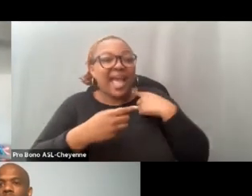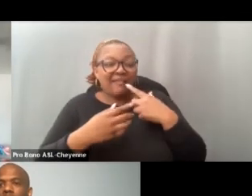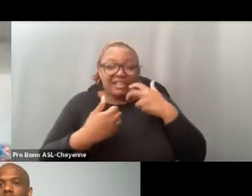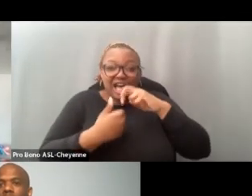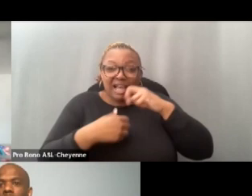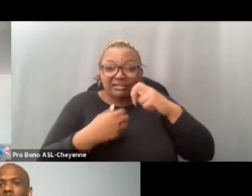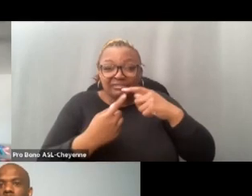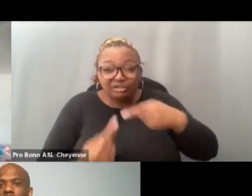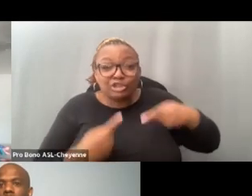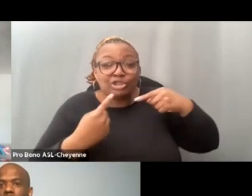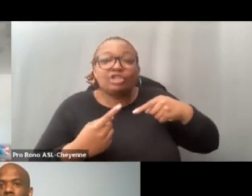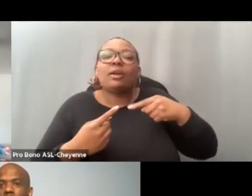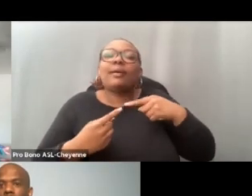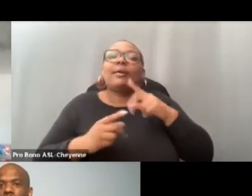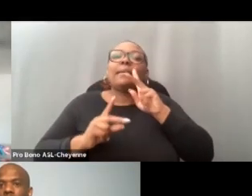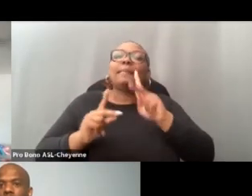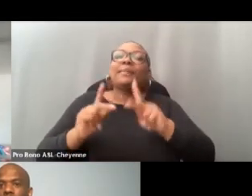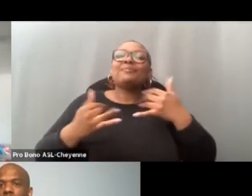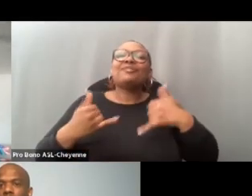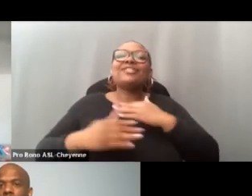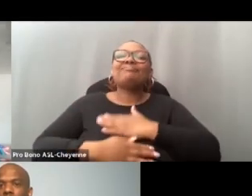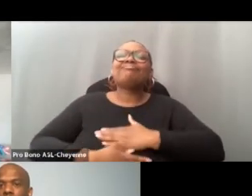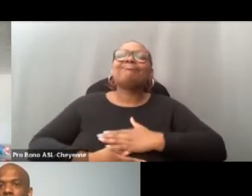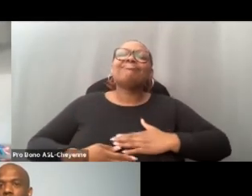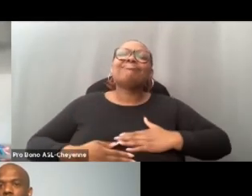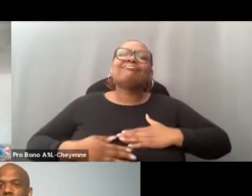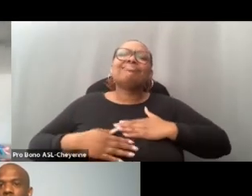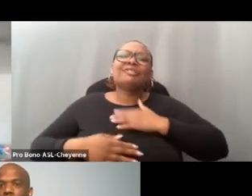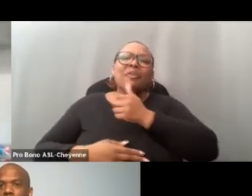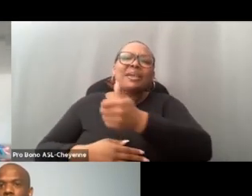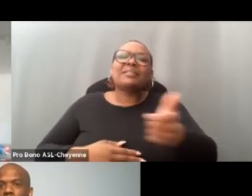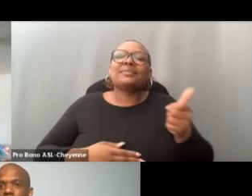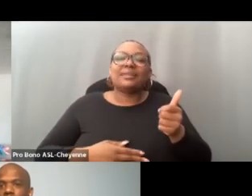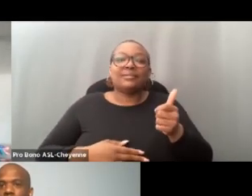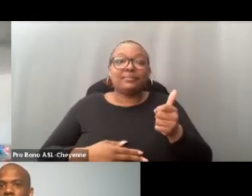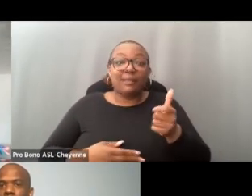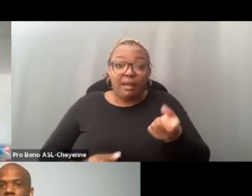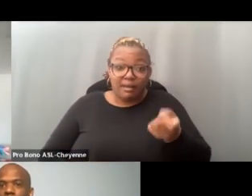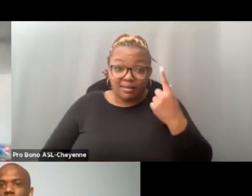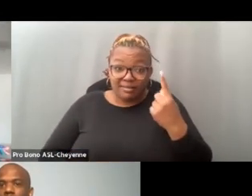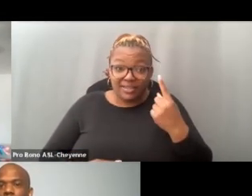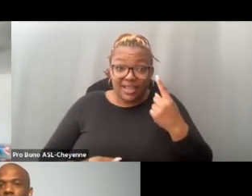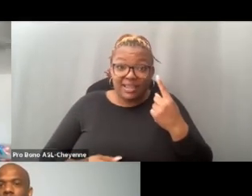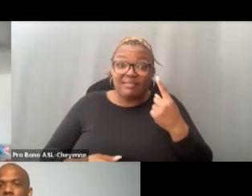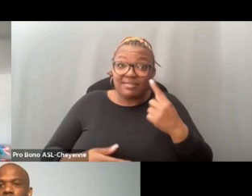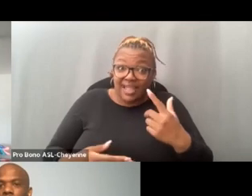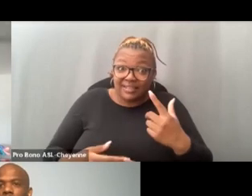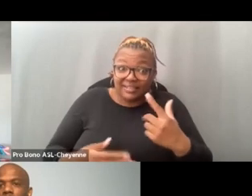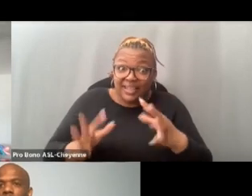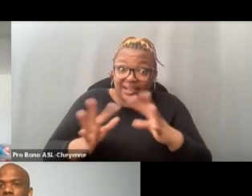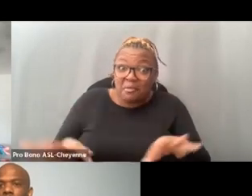people enjoy themselves. This should not be underestimated. It's really important for people